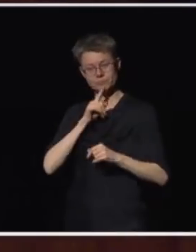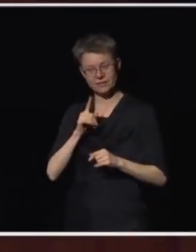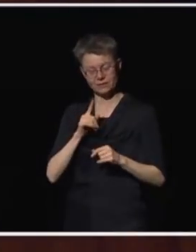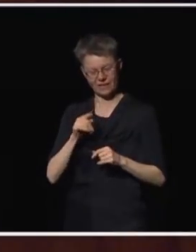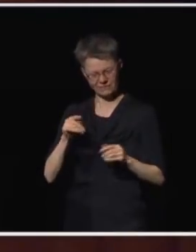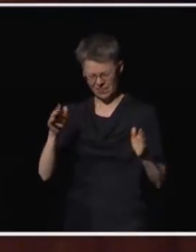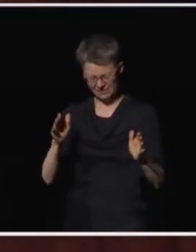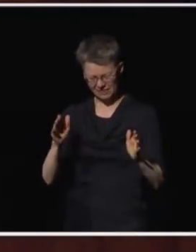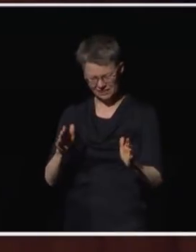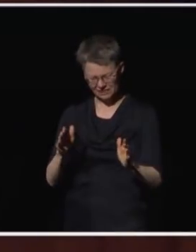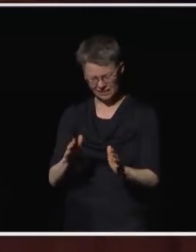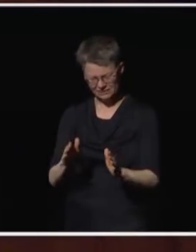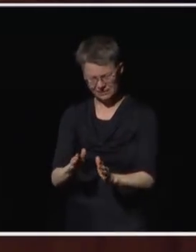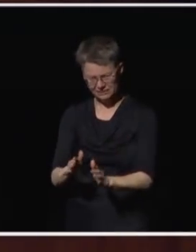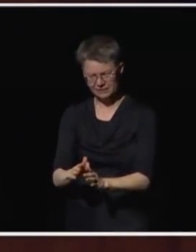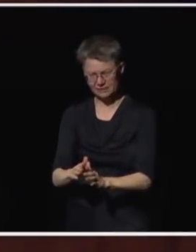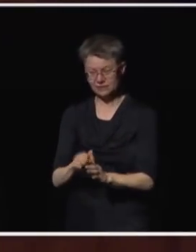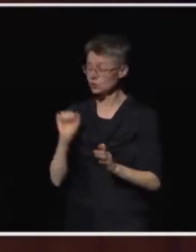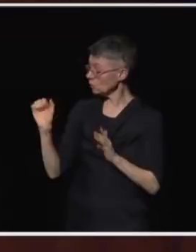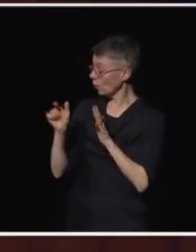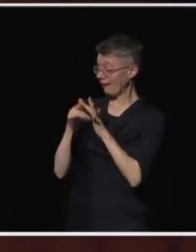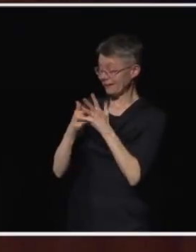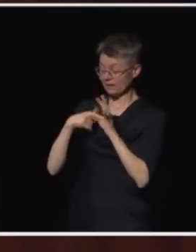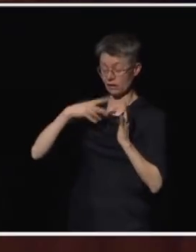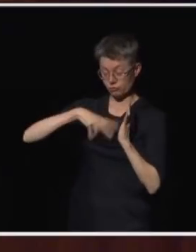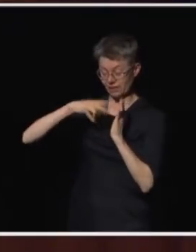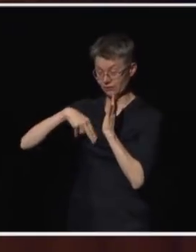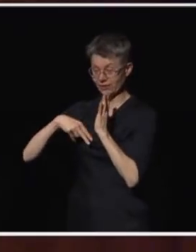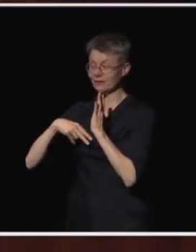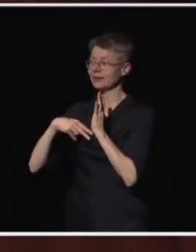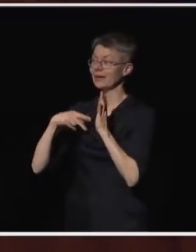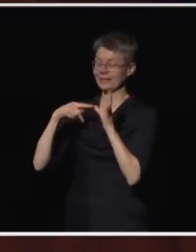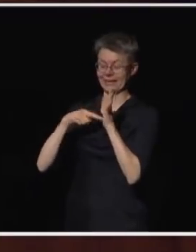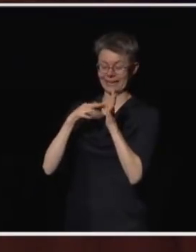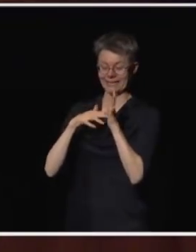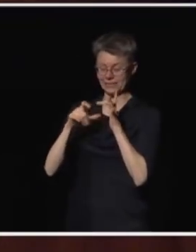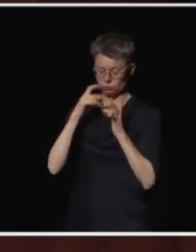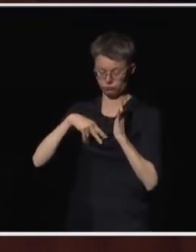And I've read a lot of your essays and I've followed you for years at The Atlantic and what I've noticed about you,